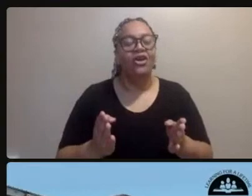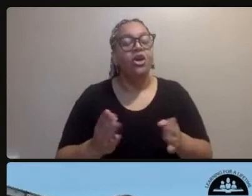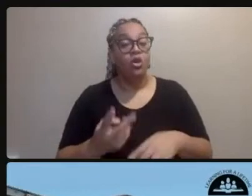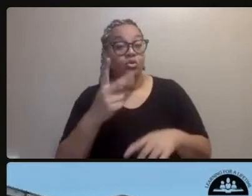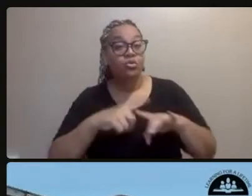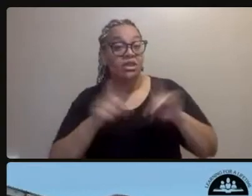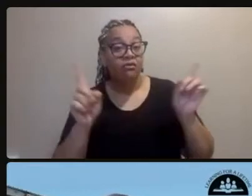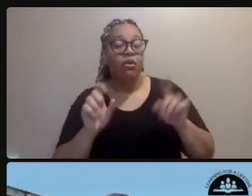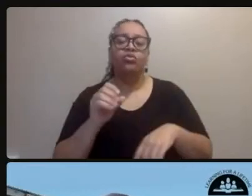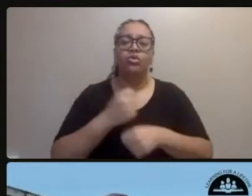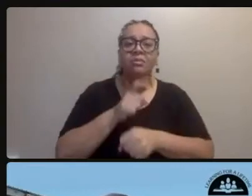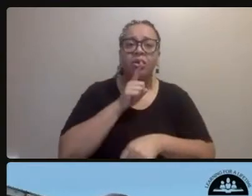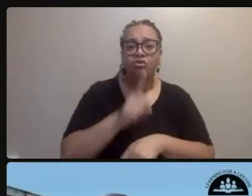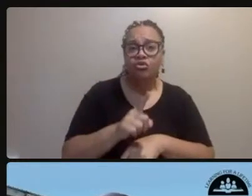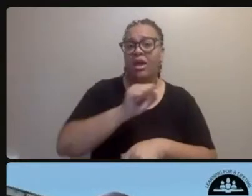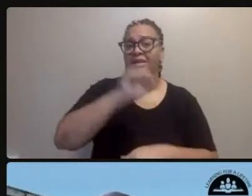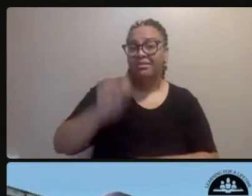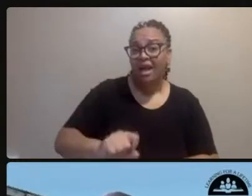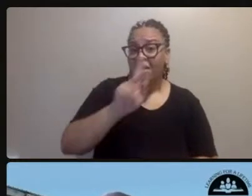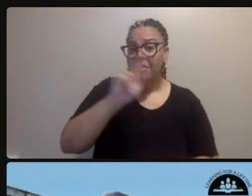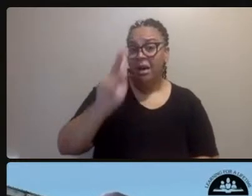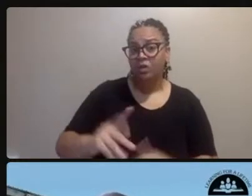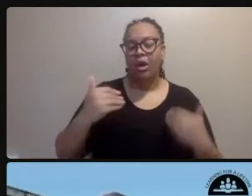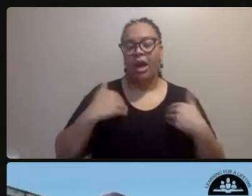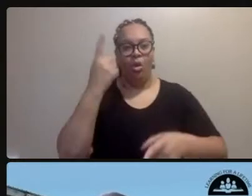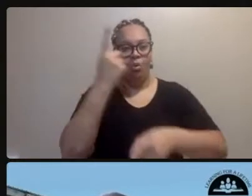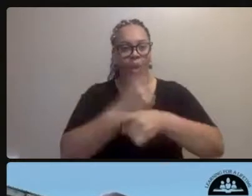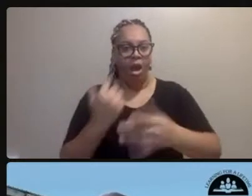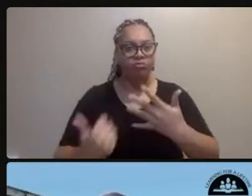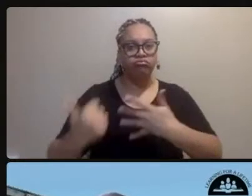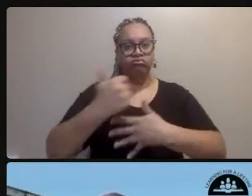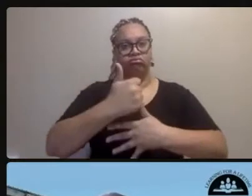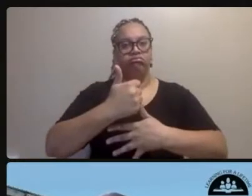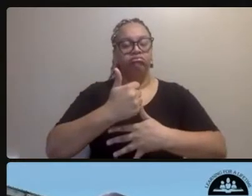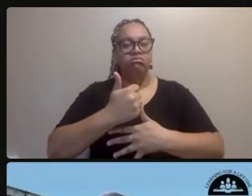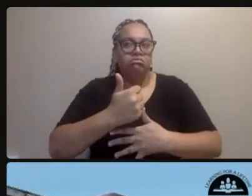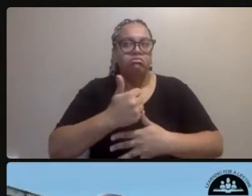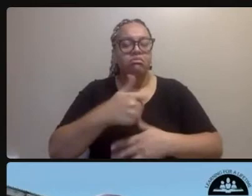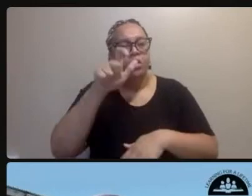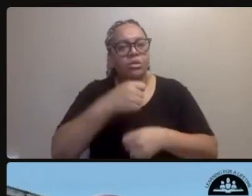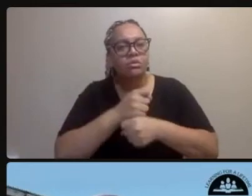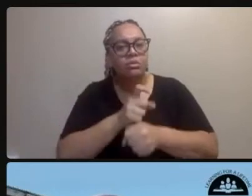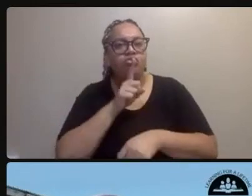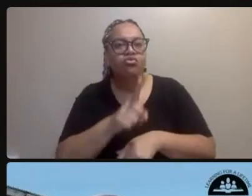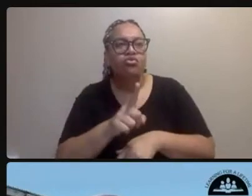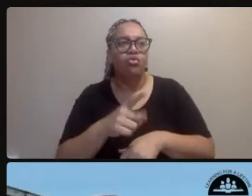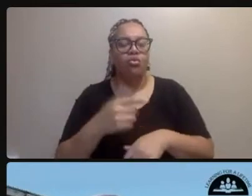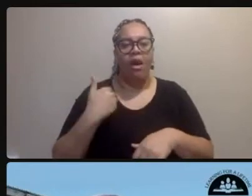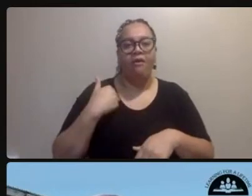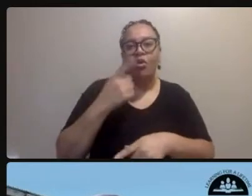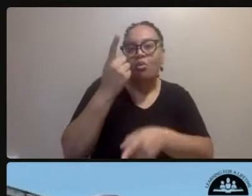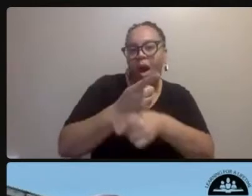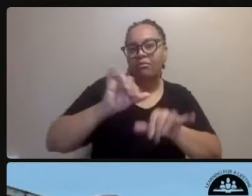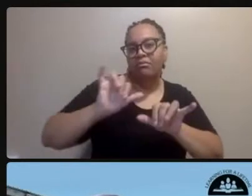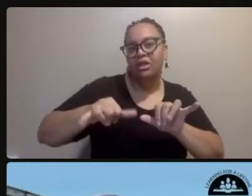DIESEL LOCOMOTIVE DRIVER ARE TWO DIFFERENT TYPES OF ENGINEERS AND I ORDER TO MAKE